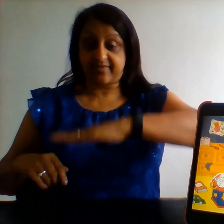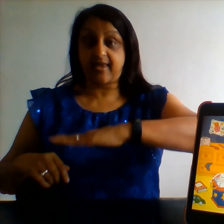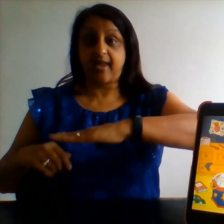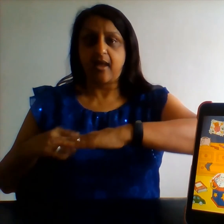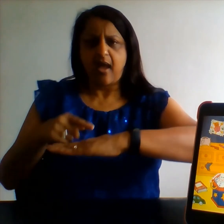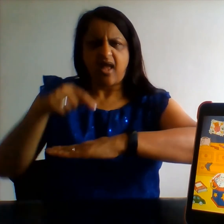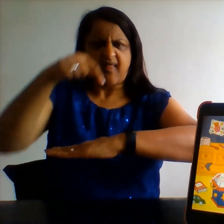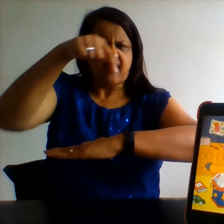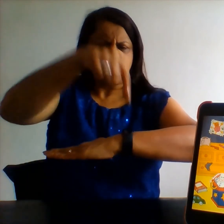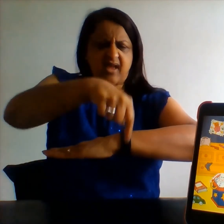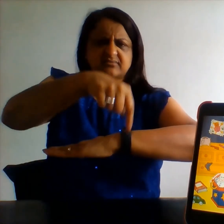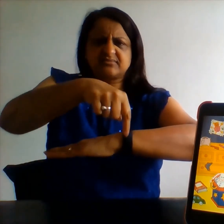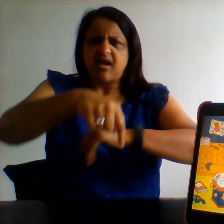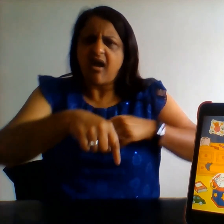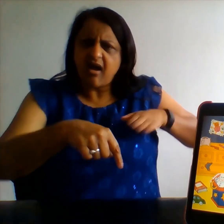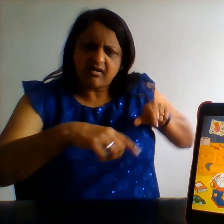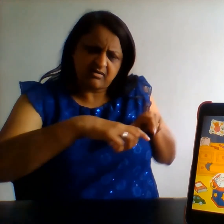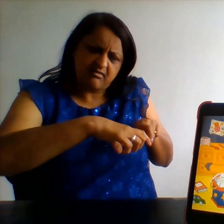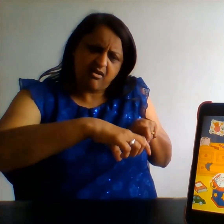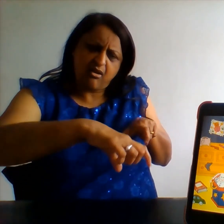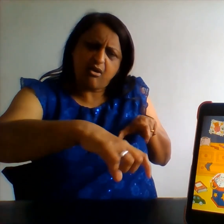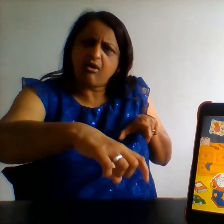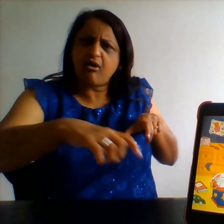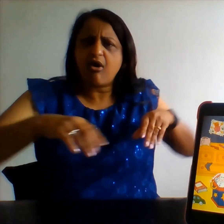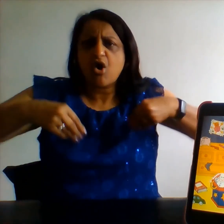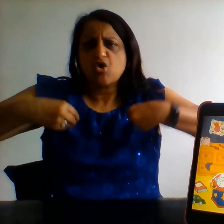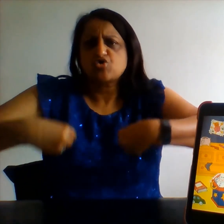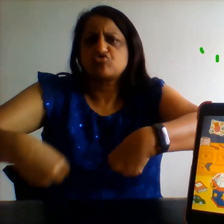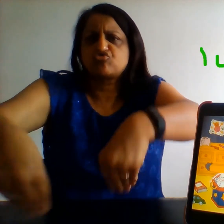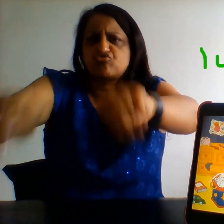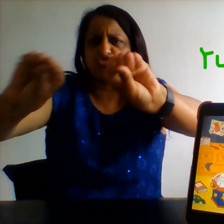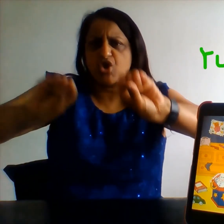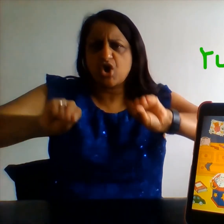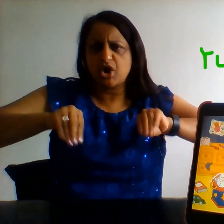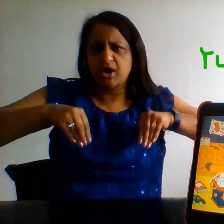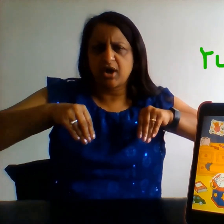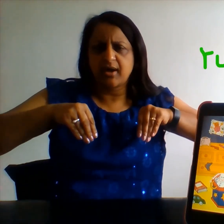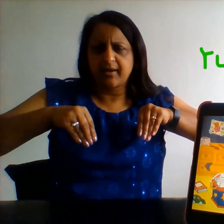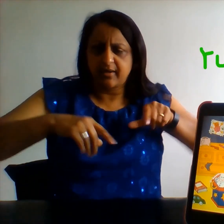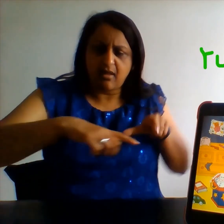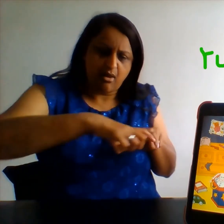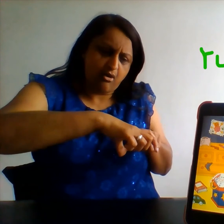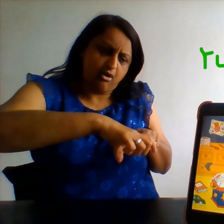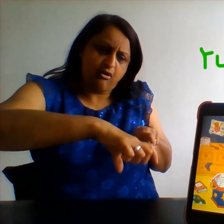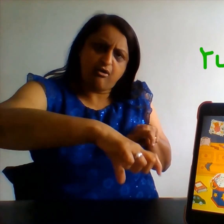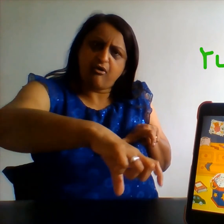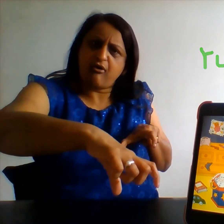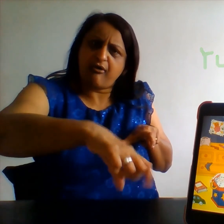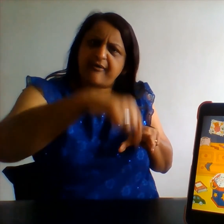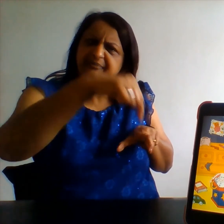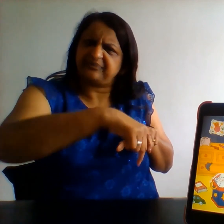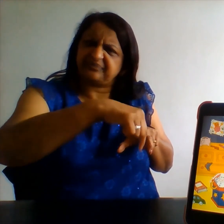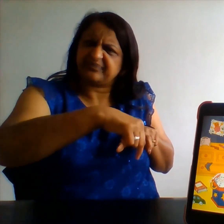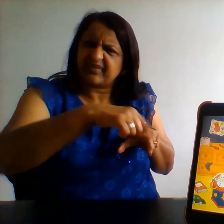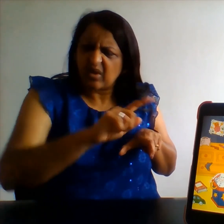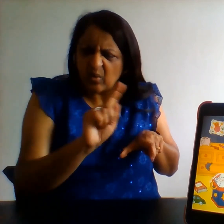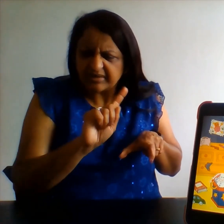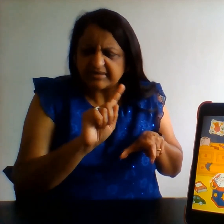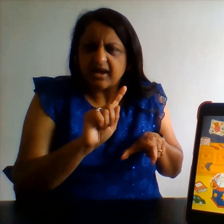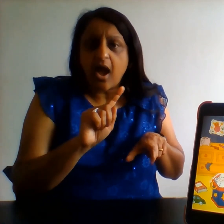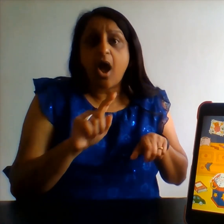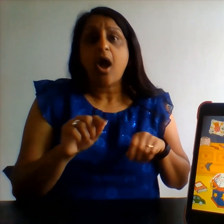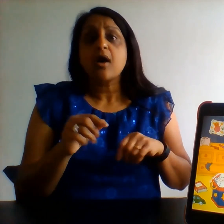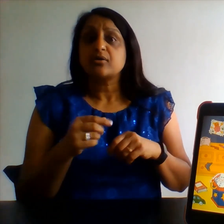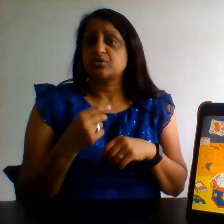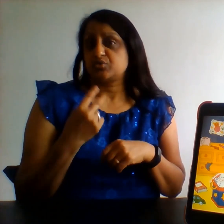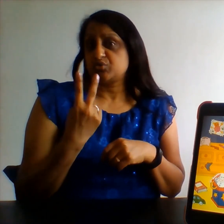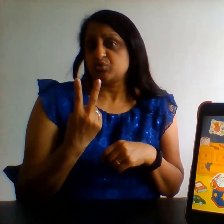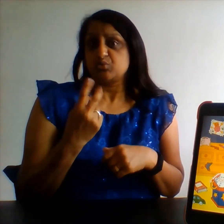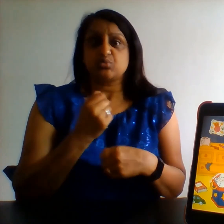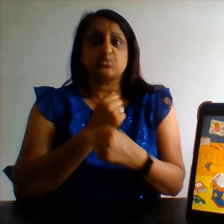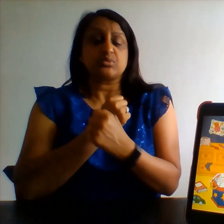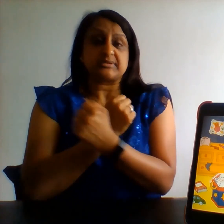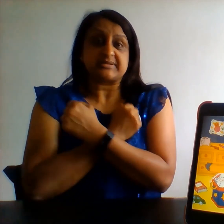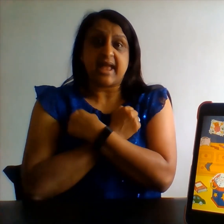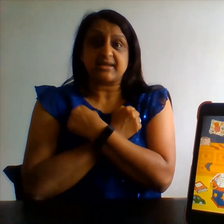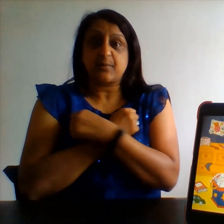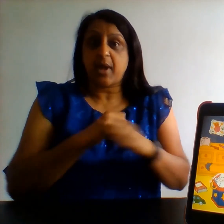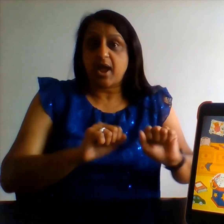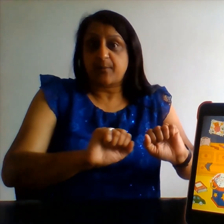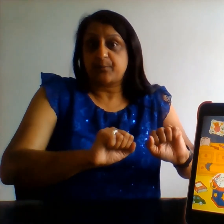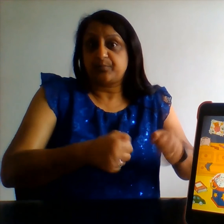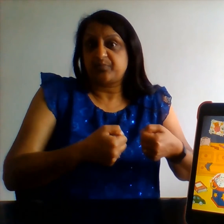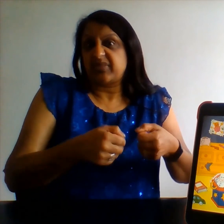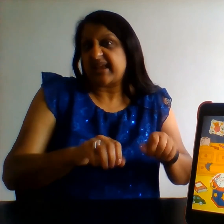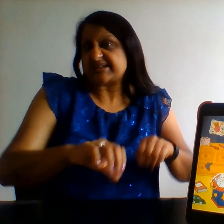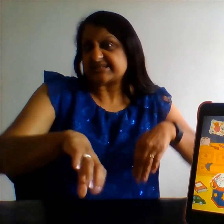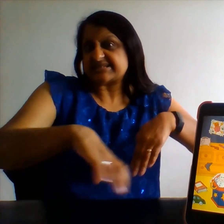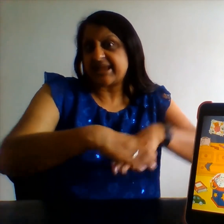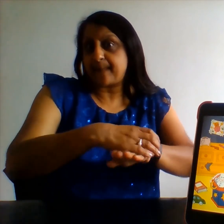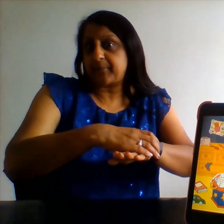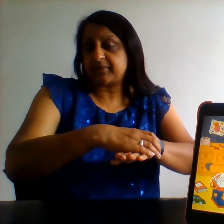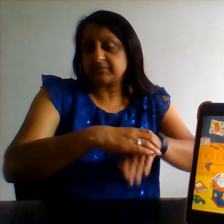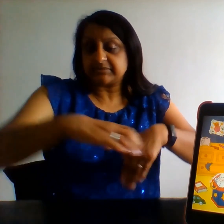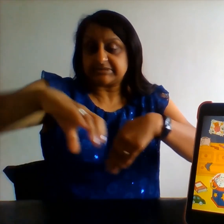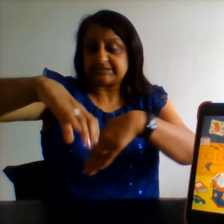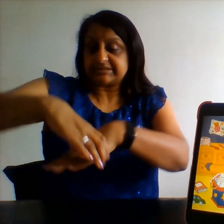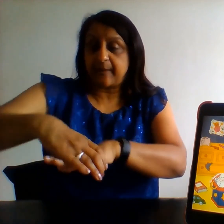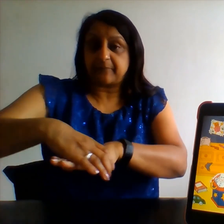On the other side of the toy box is a rug and sat on the rug is a pair of the teddy bears slippers.